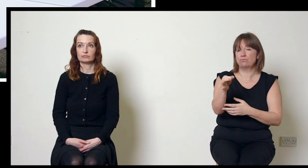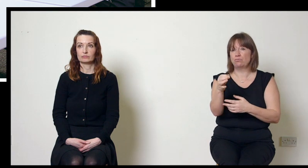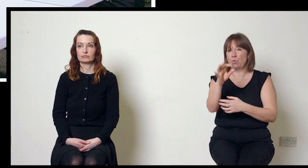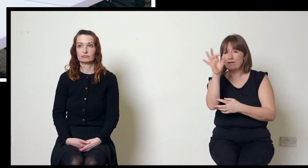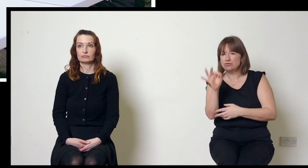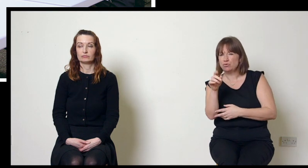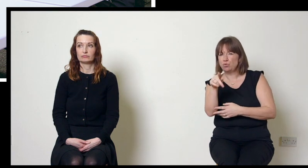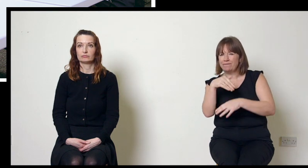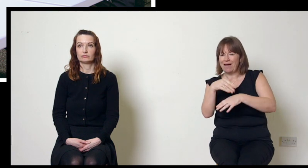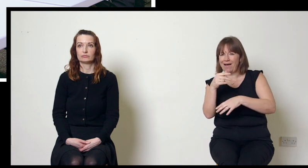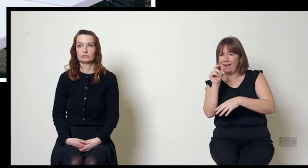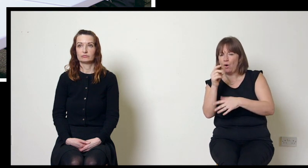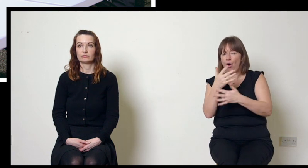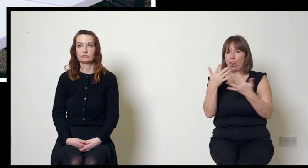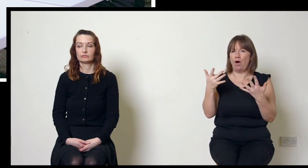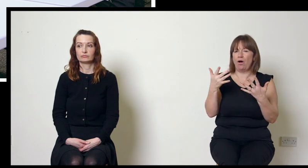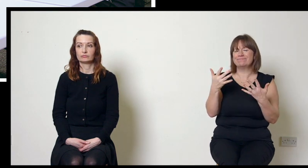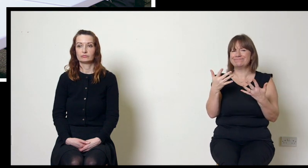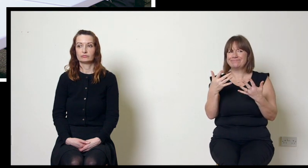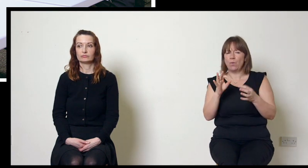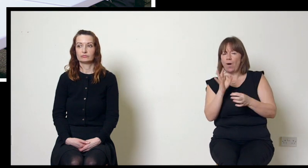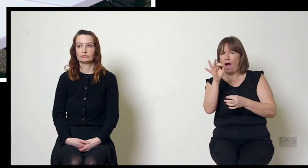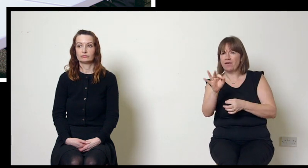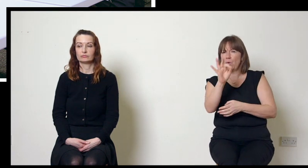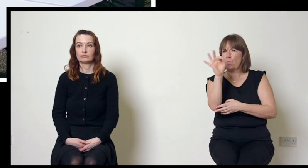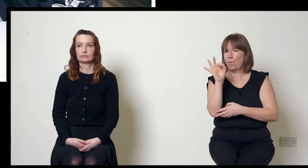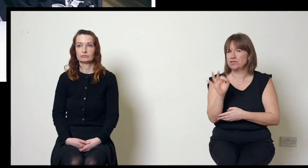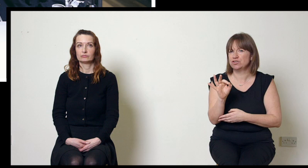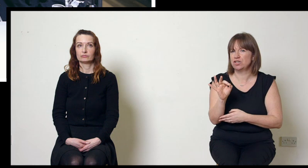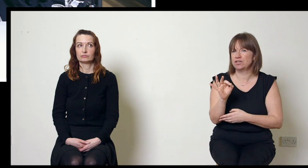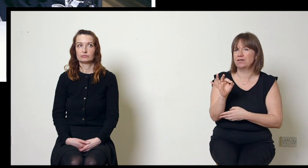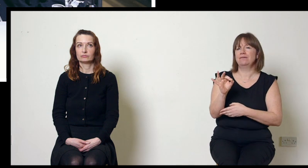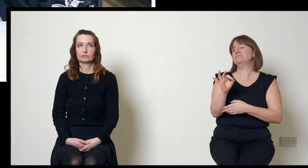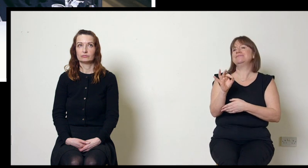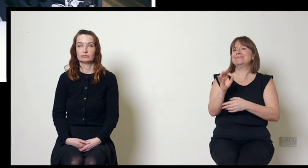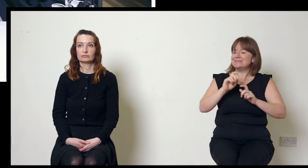We don't ask that. We do ask that question, but we also ask what what disability people might have.